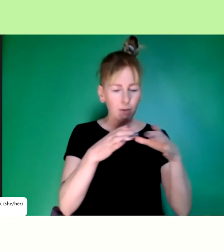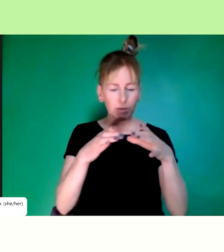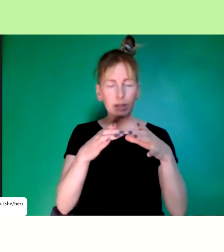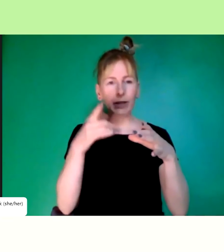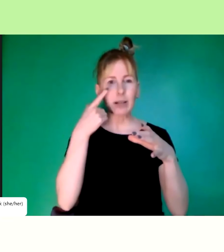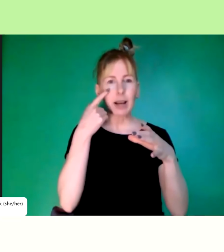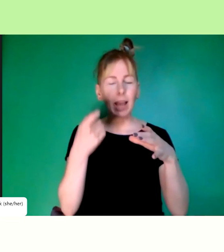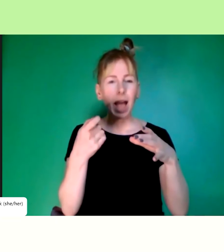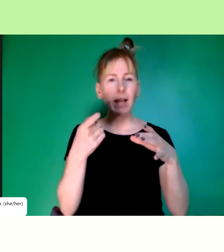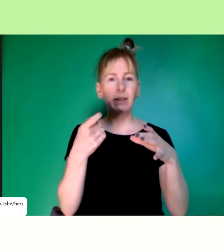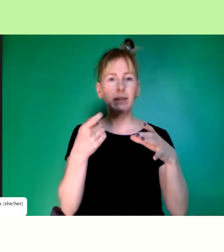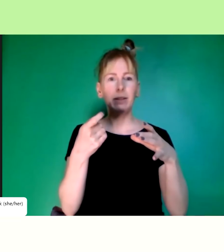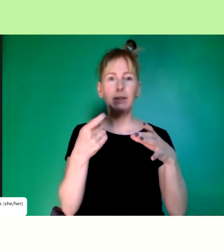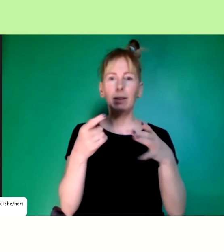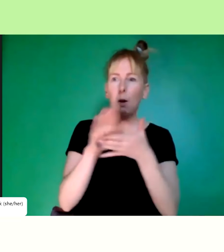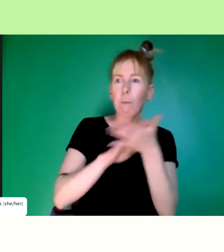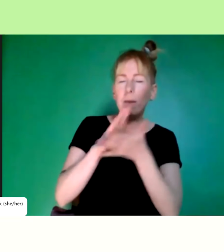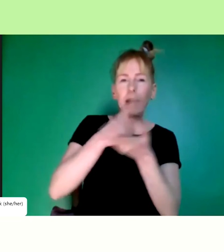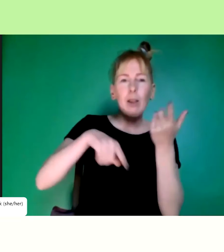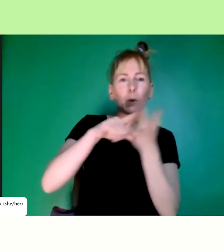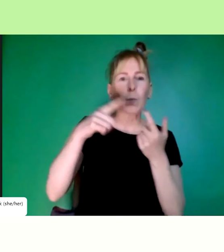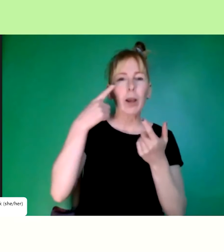That was like one of the notes that I made to myself.